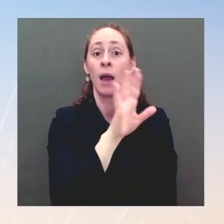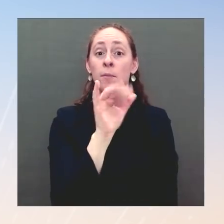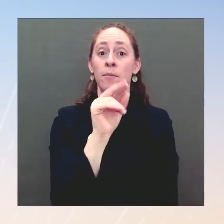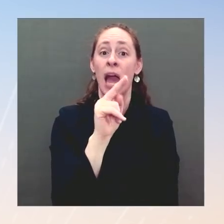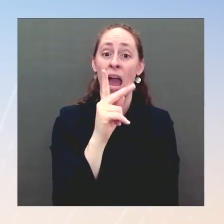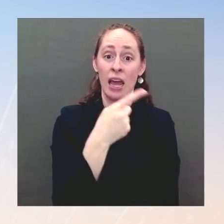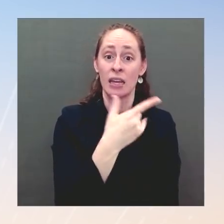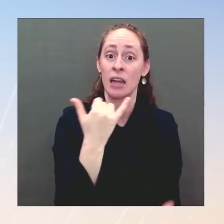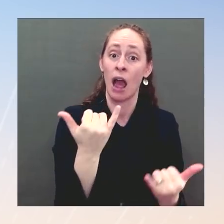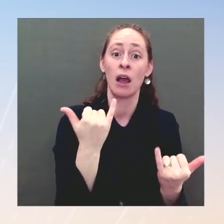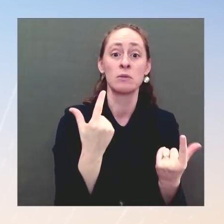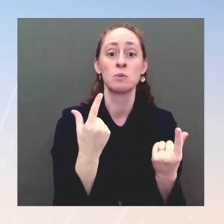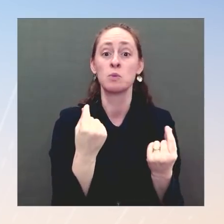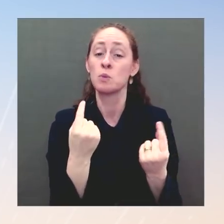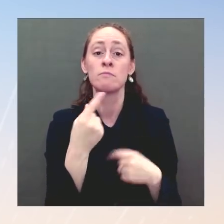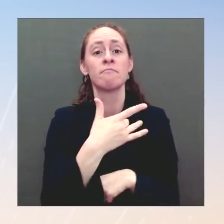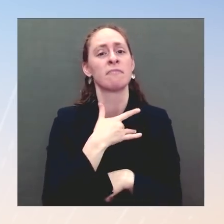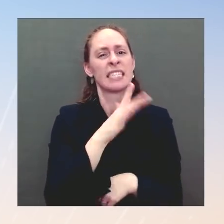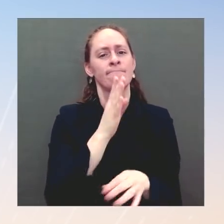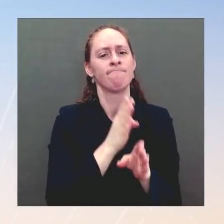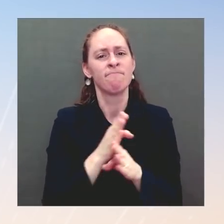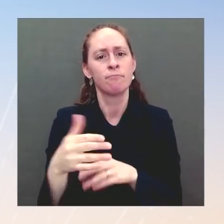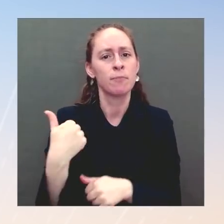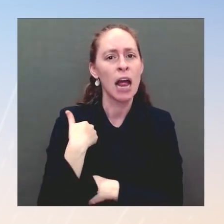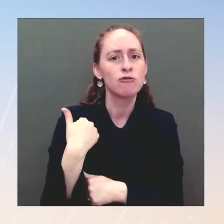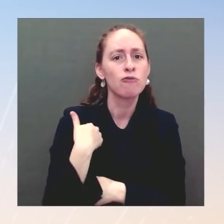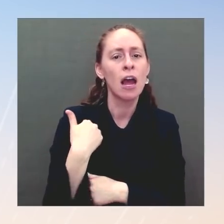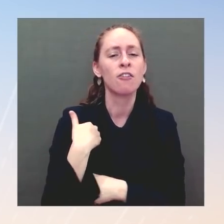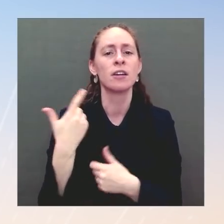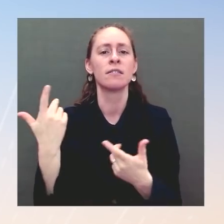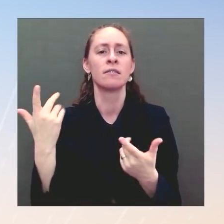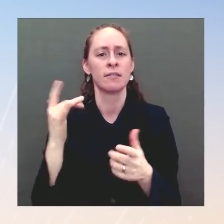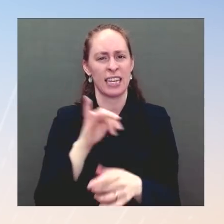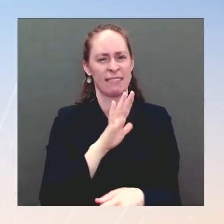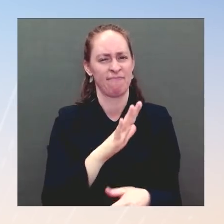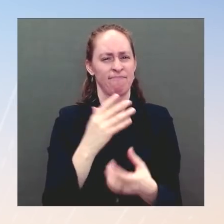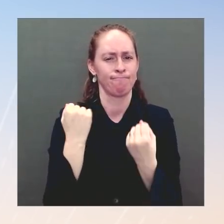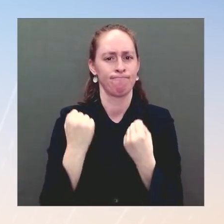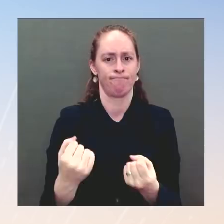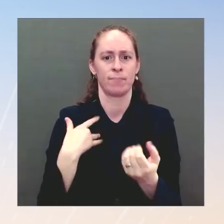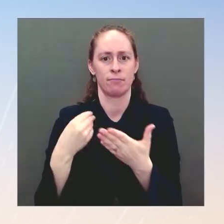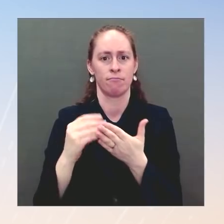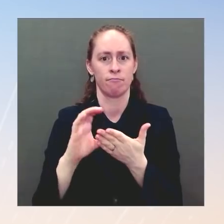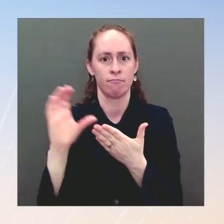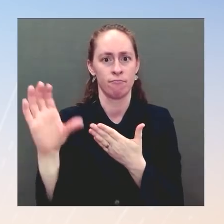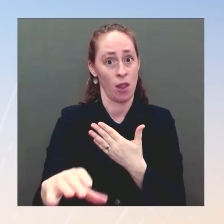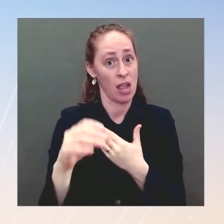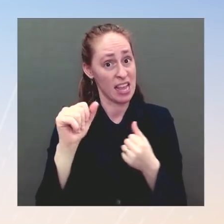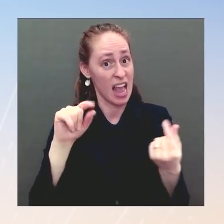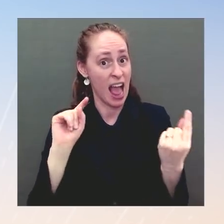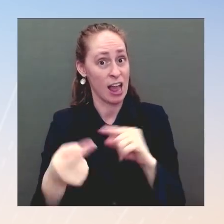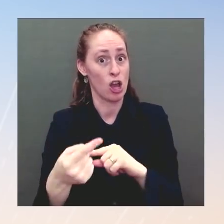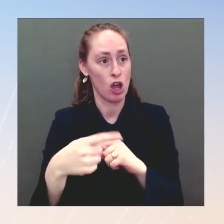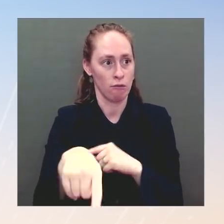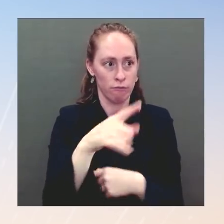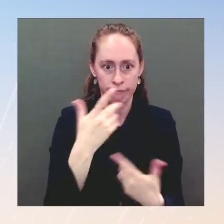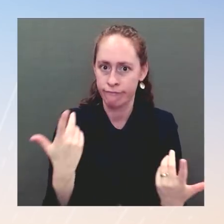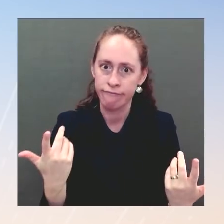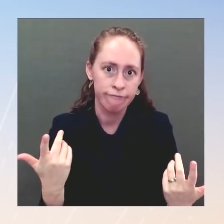And this will have a significant impact on Russian leadership and the inner circle because they're state-owned control -- banks controlled by them.